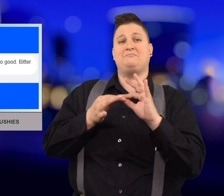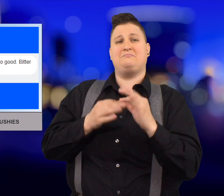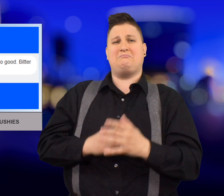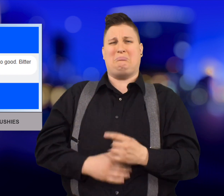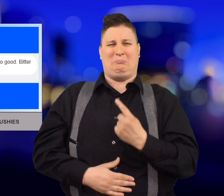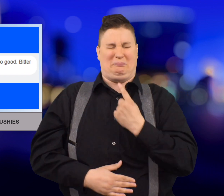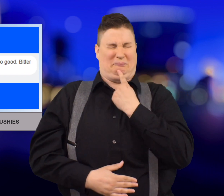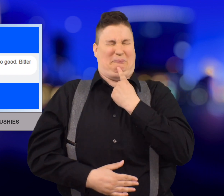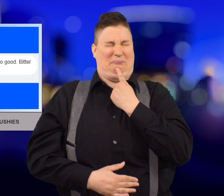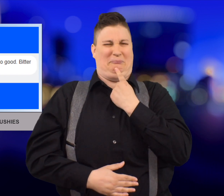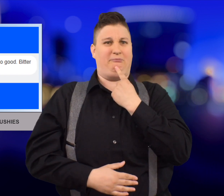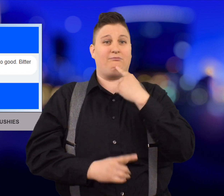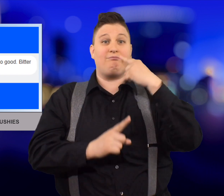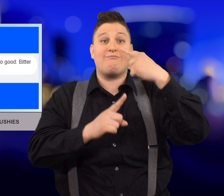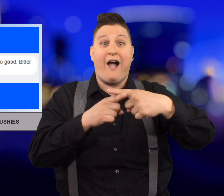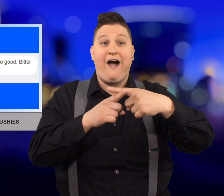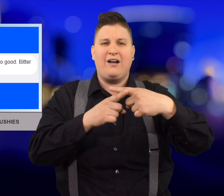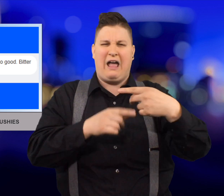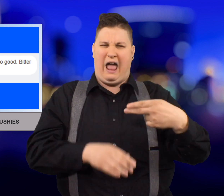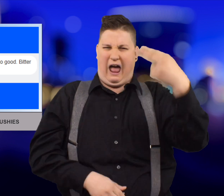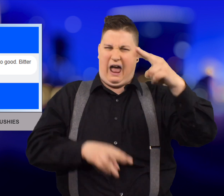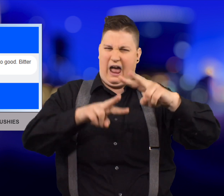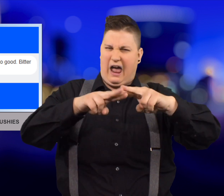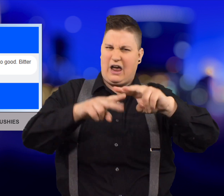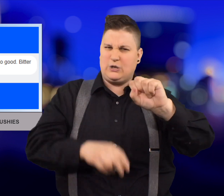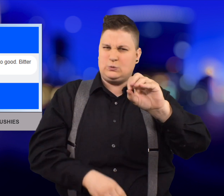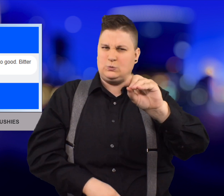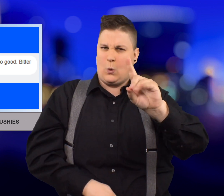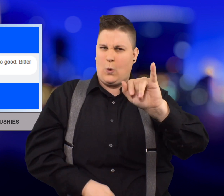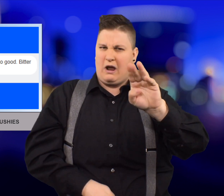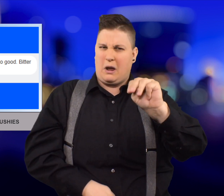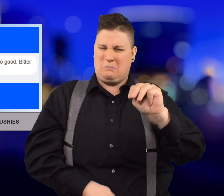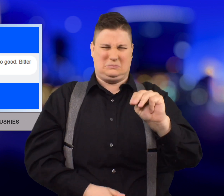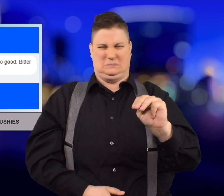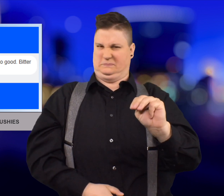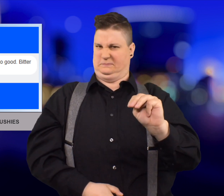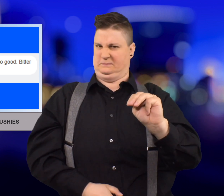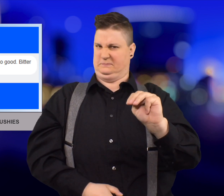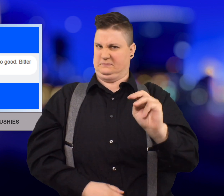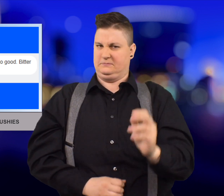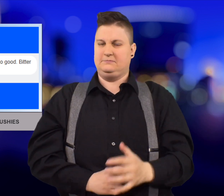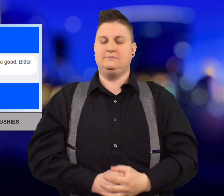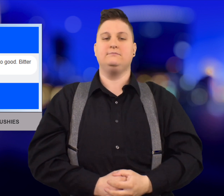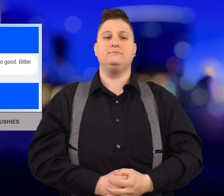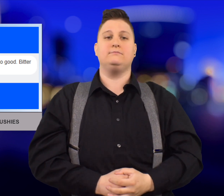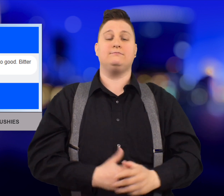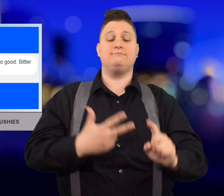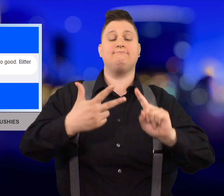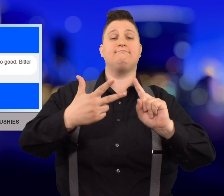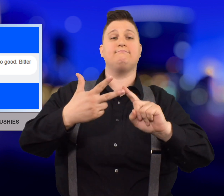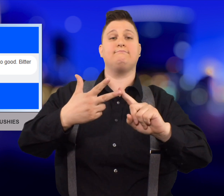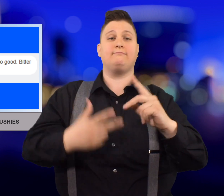She said: "Bitter and high sodium. Tsk."